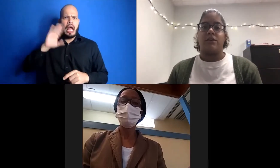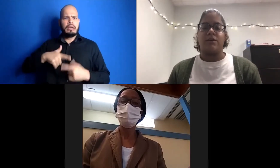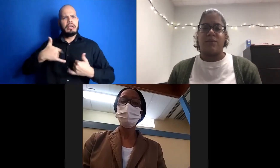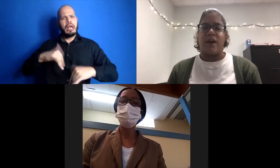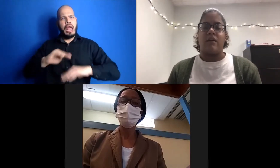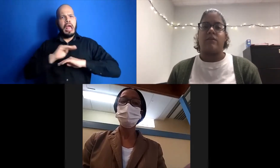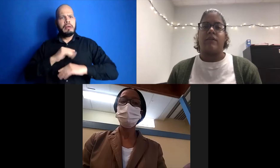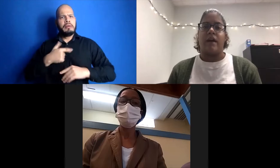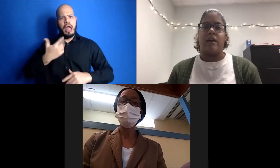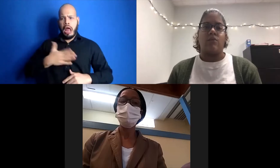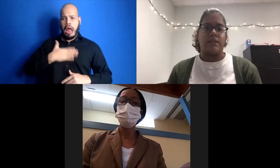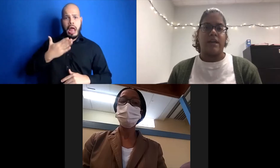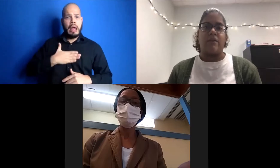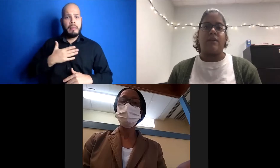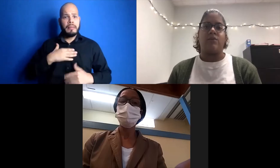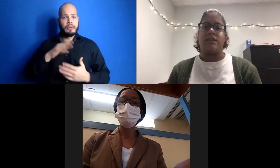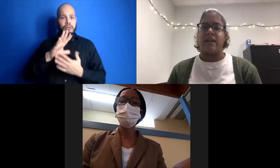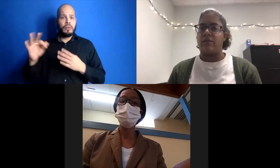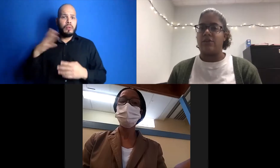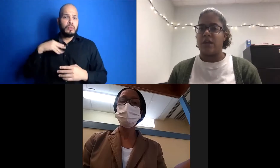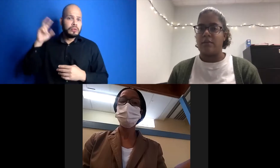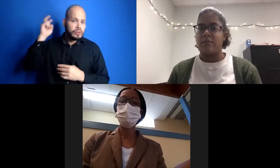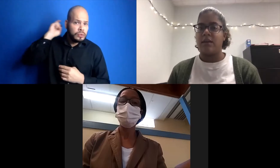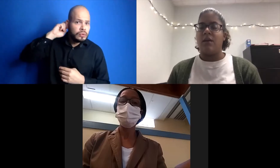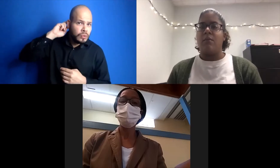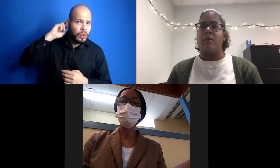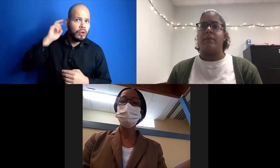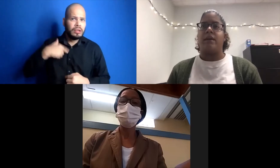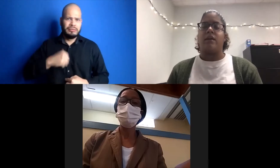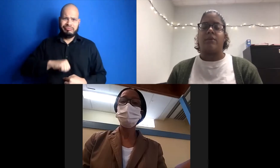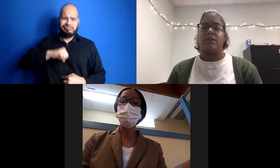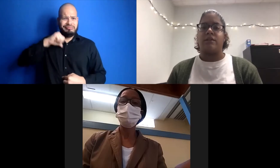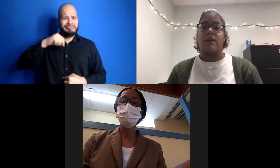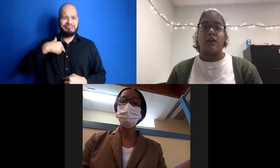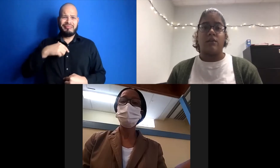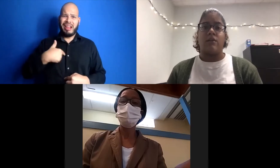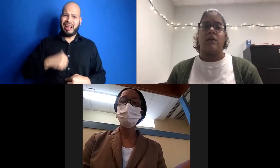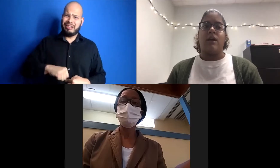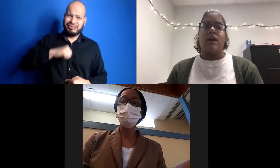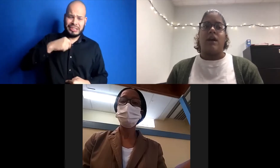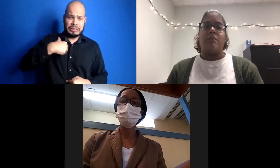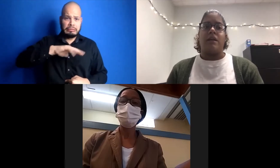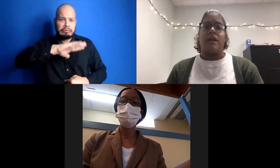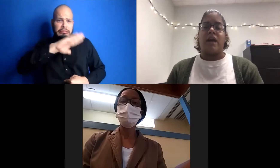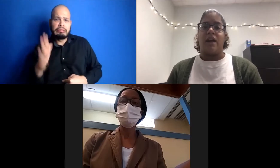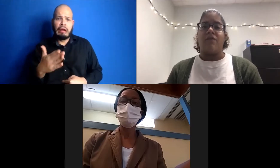was proud that I was deaf and I was never ashamed but being a person of color I mean I have been